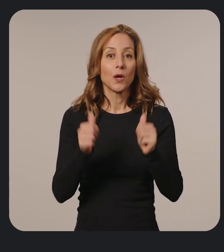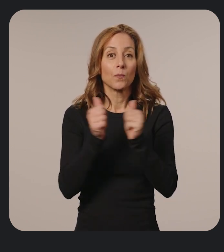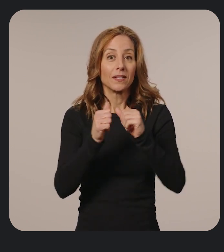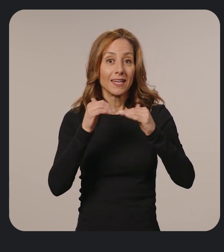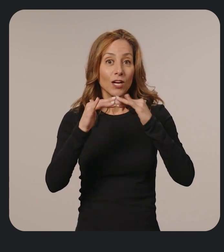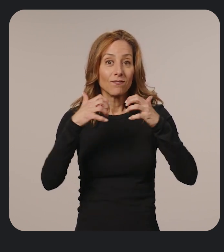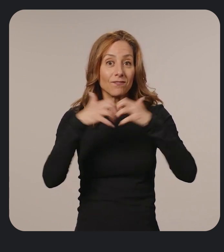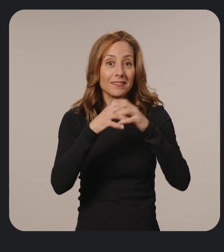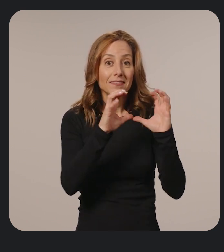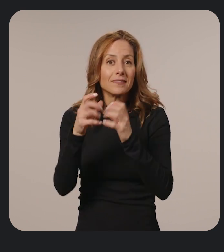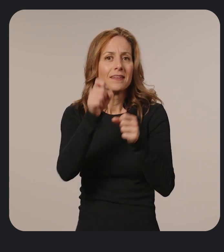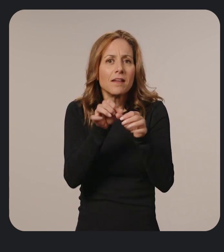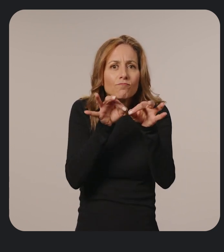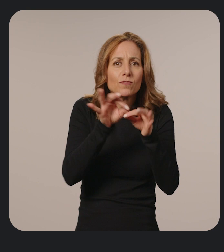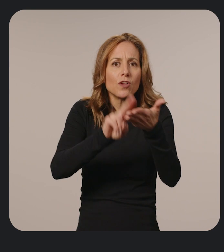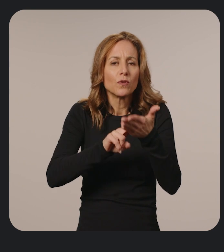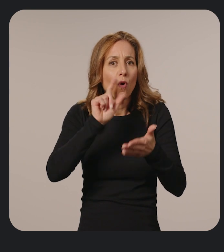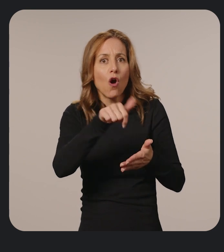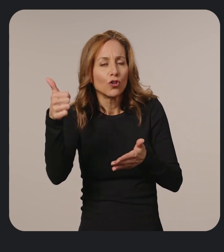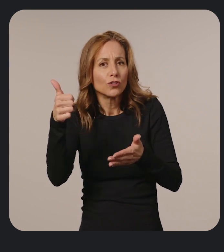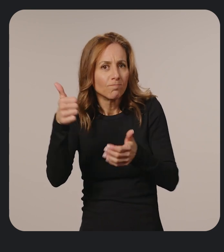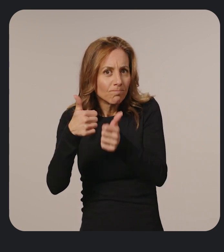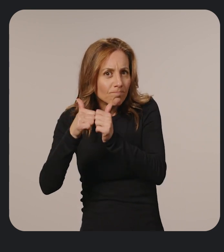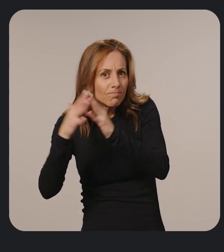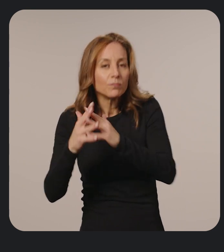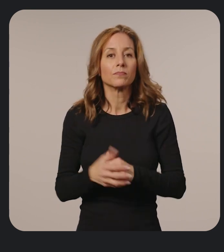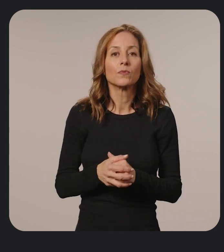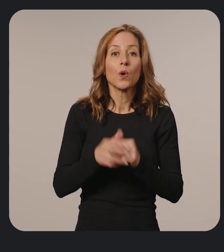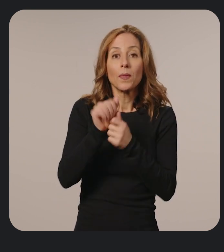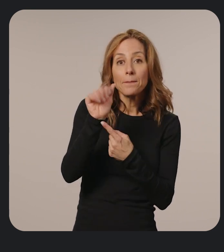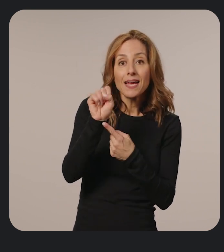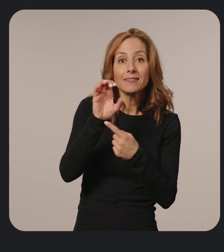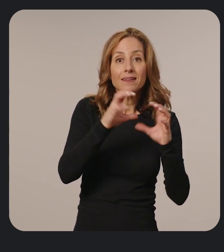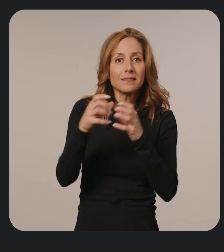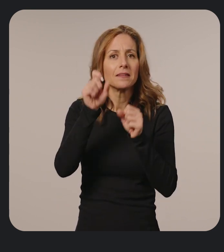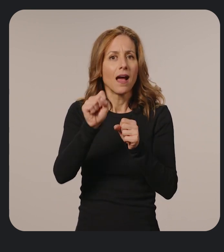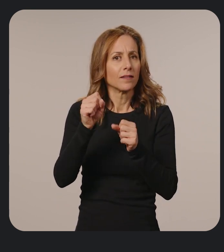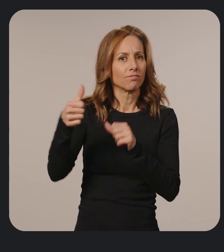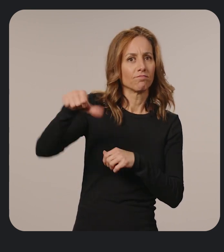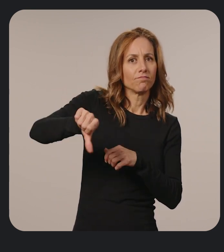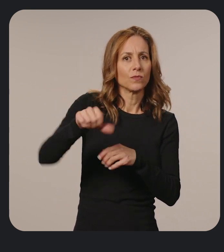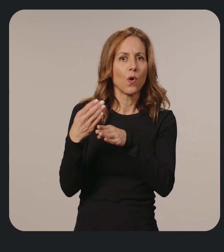With an interface class, you can define a contract for others to implement. With a base clause, you can disallow